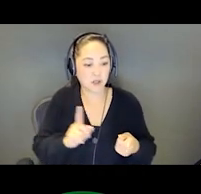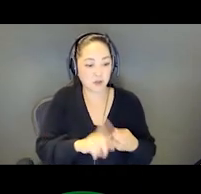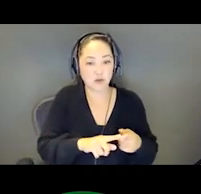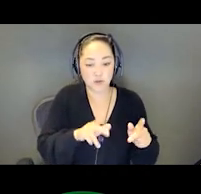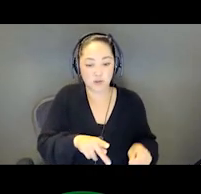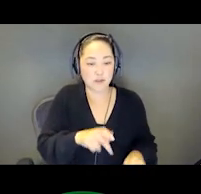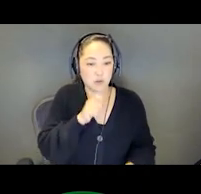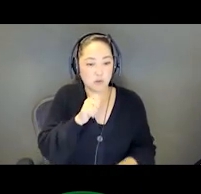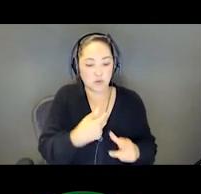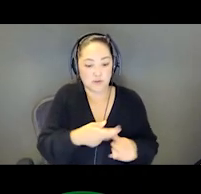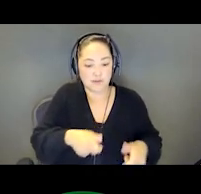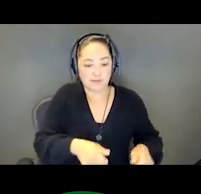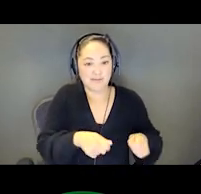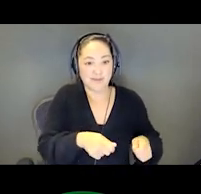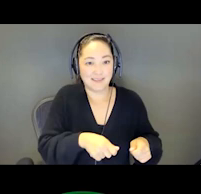beginner trail. Hmm.